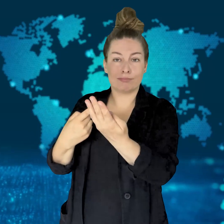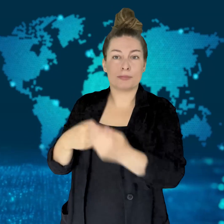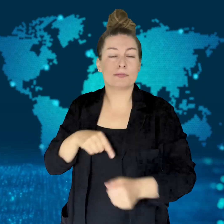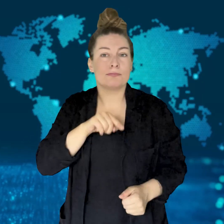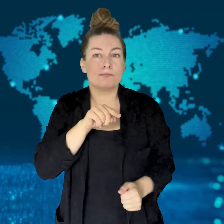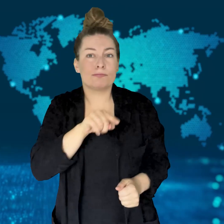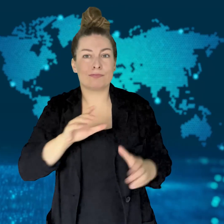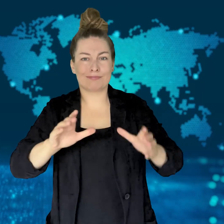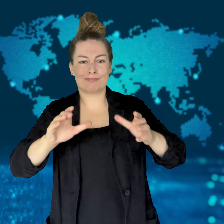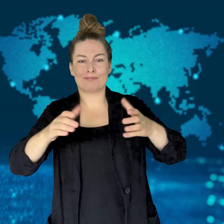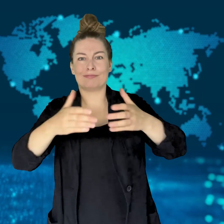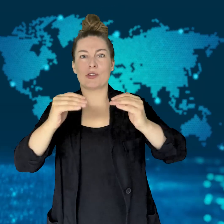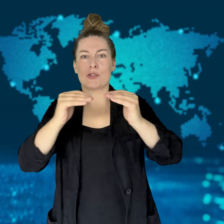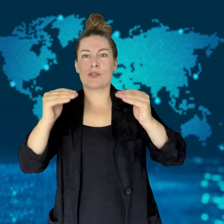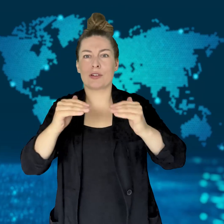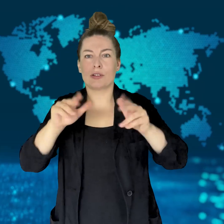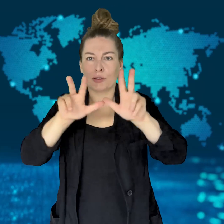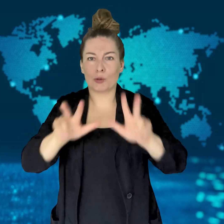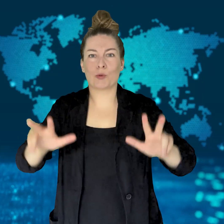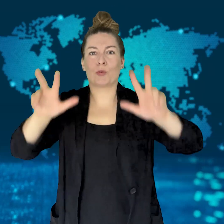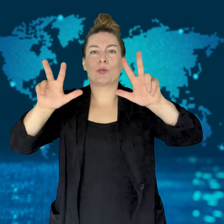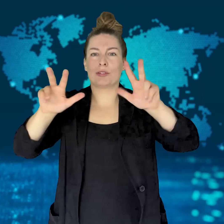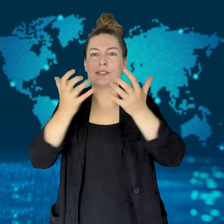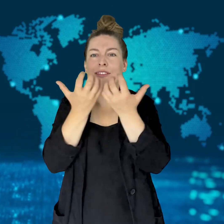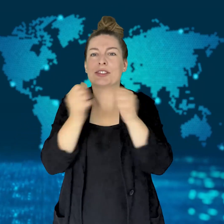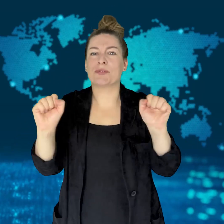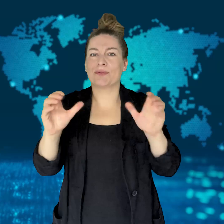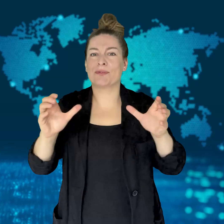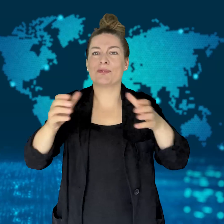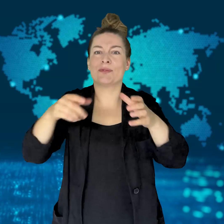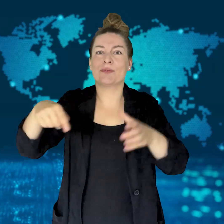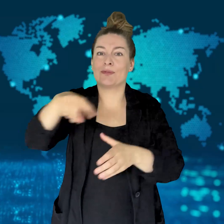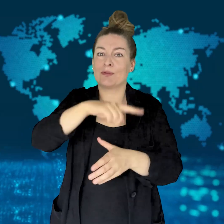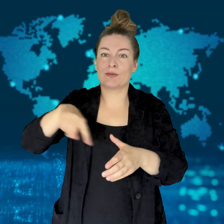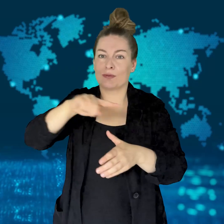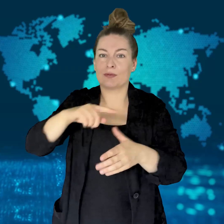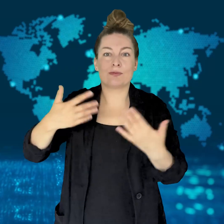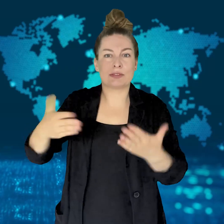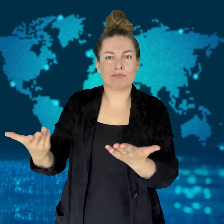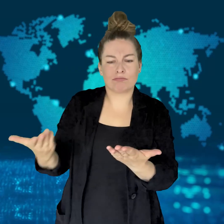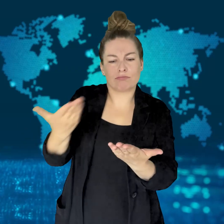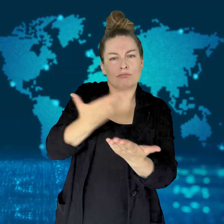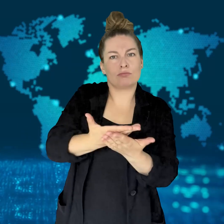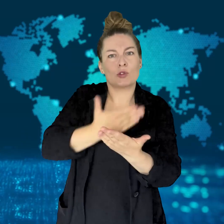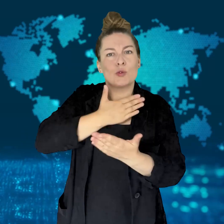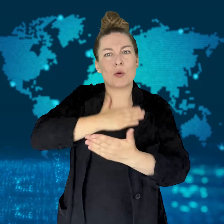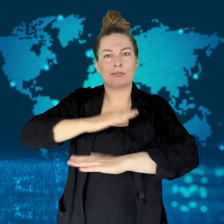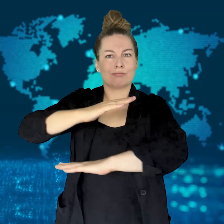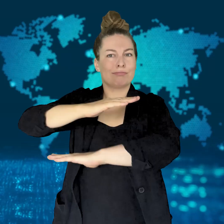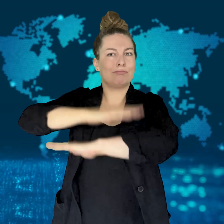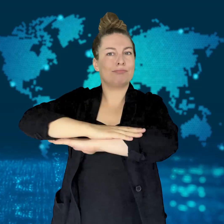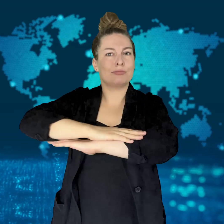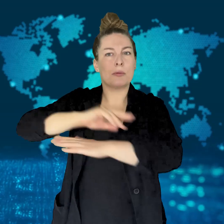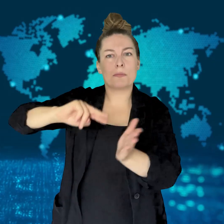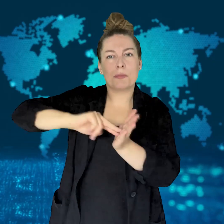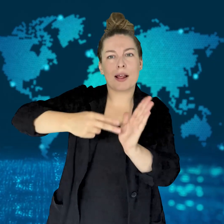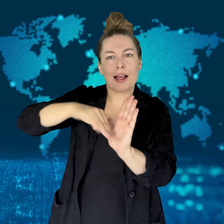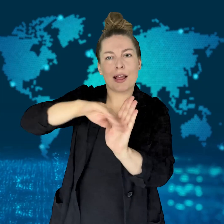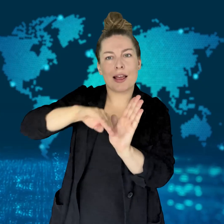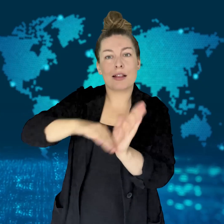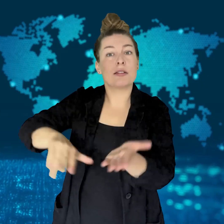the United Nations Security Council.